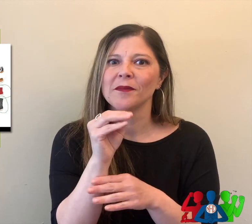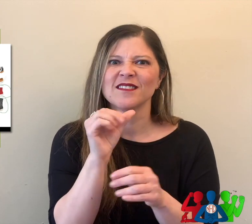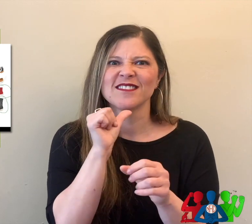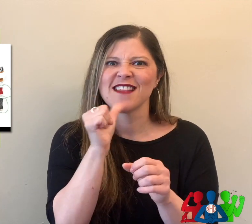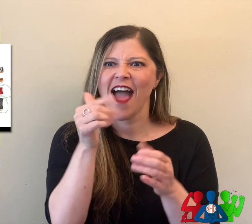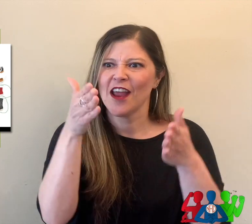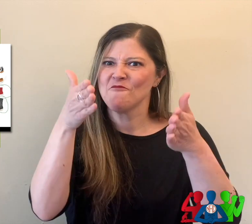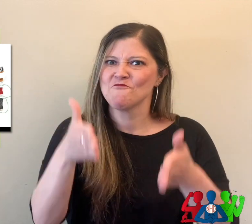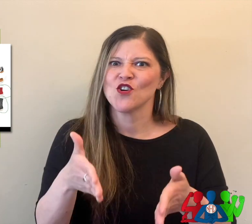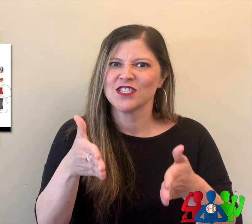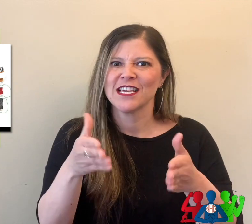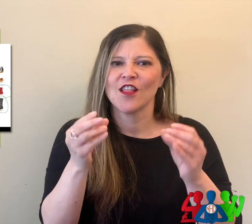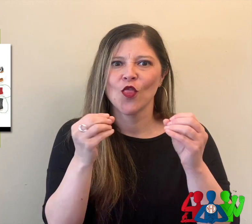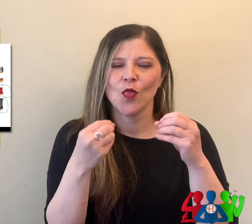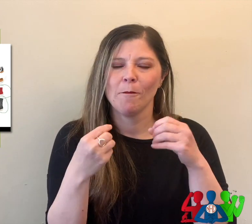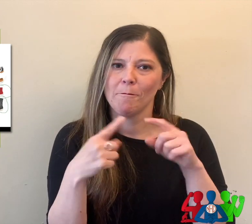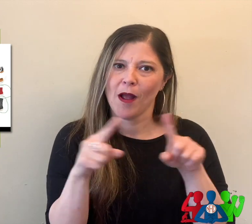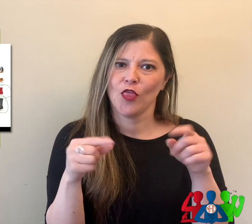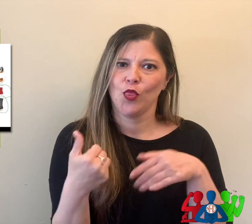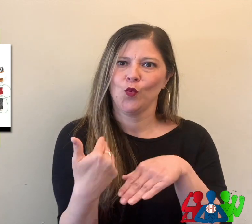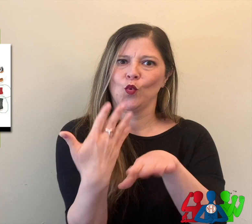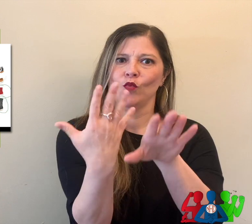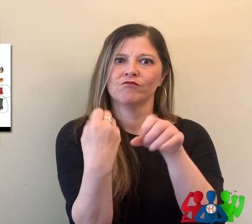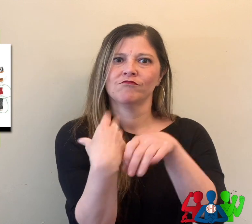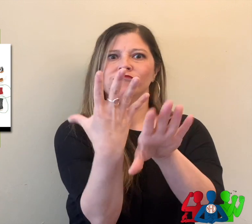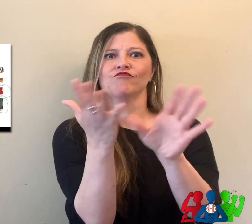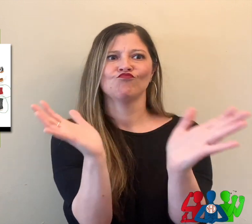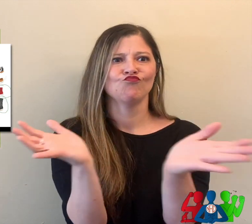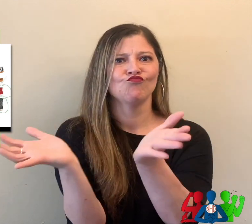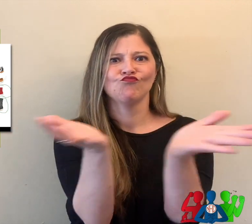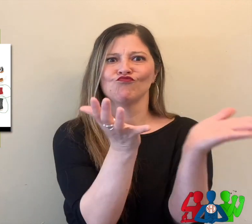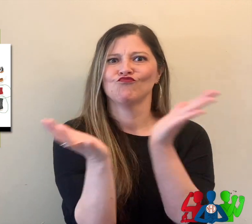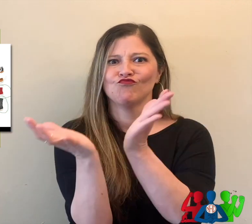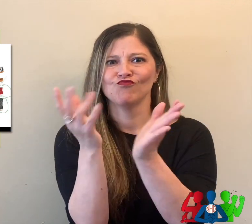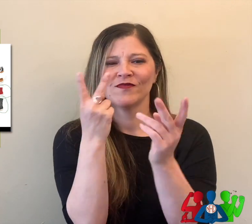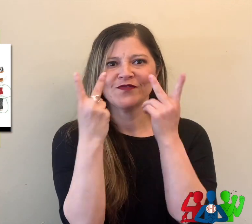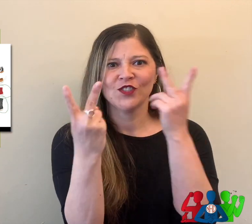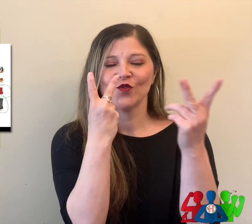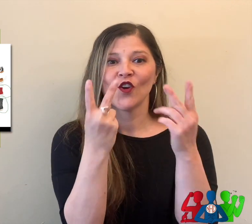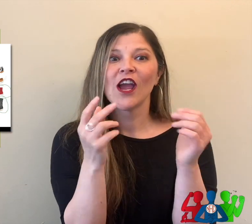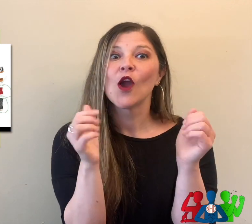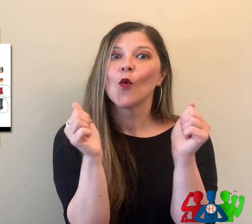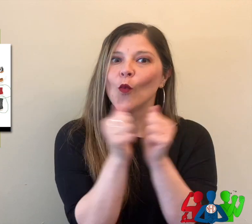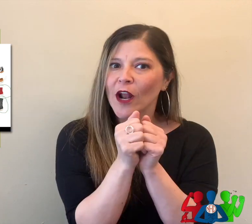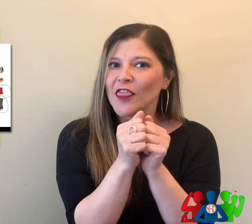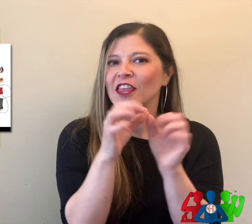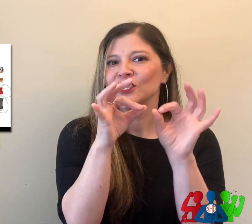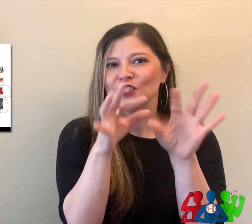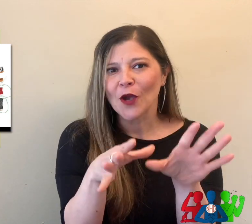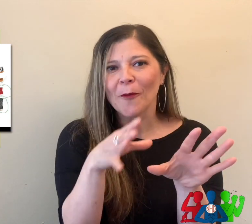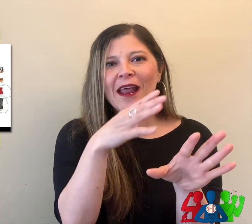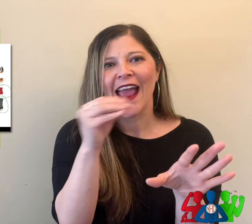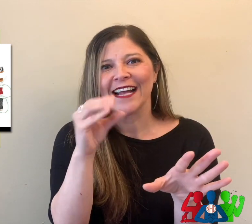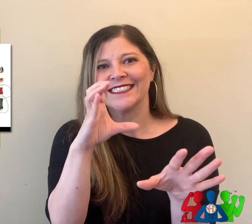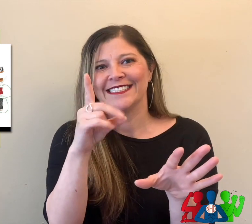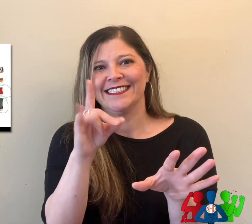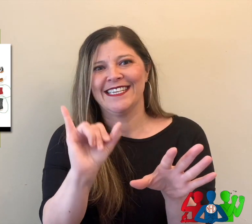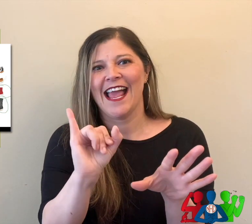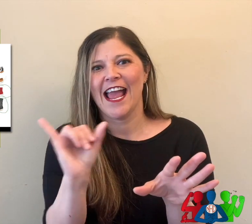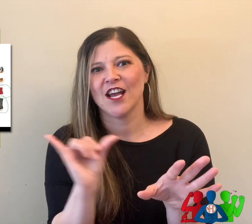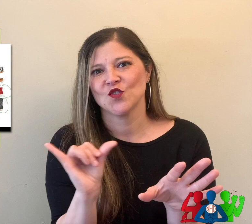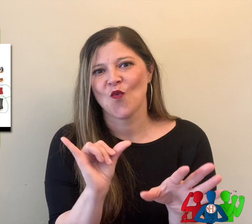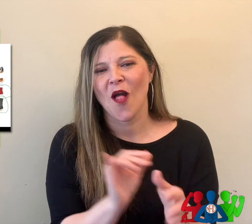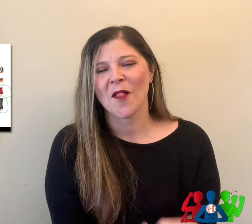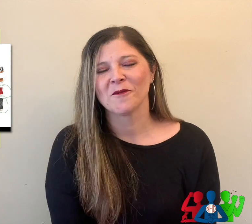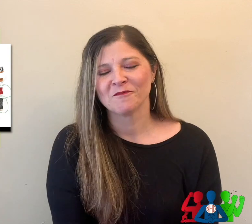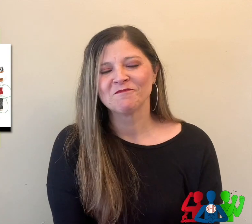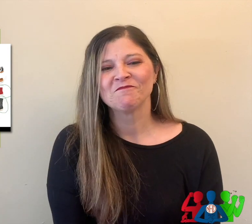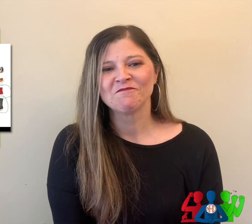support groups to Zoom. These aren't in-person, but they're meetings that allow us with a